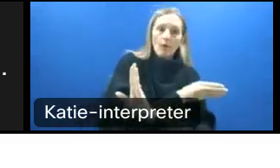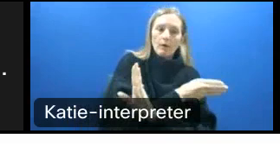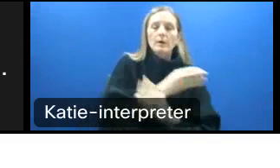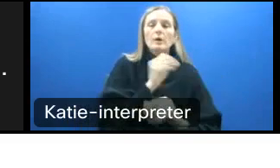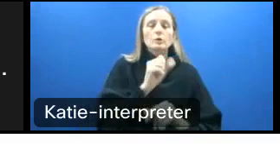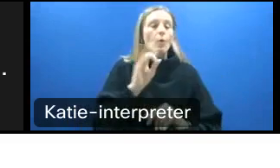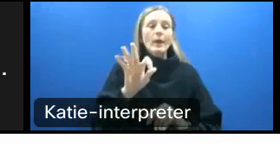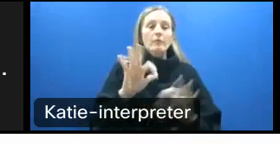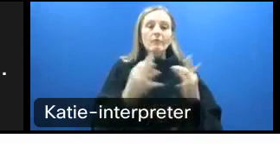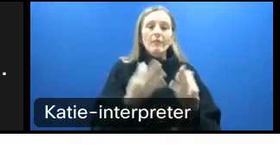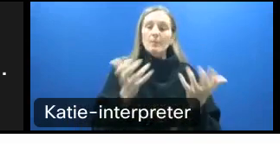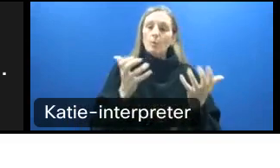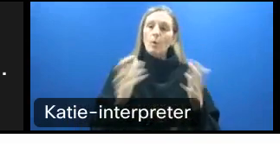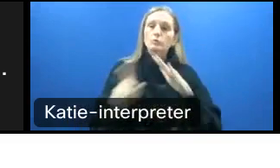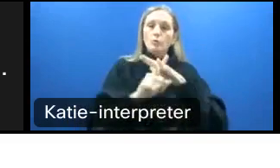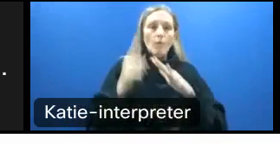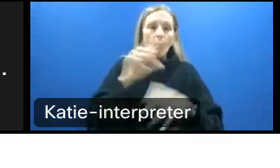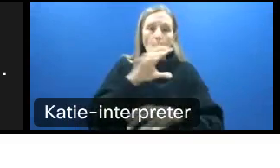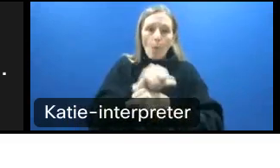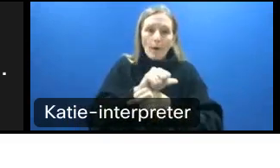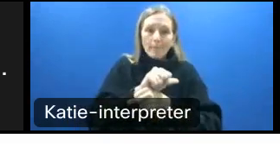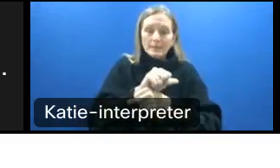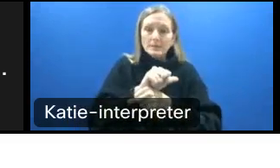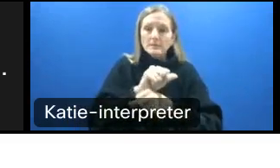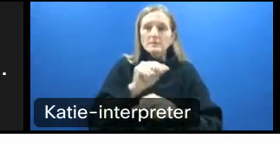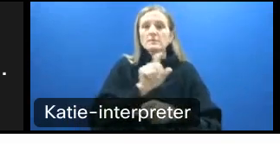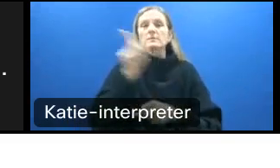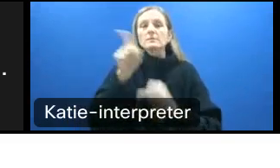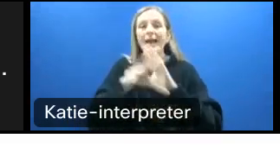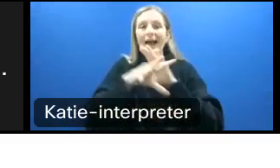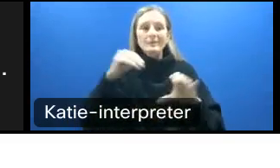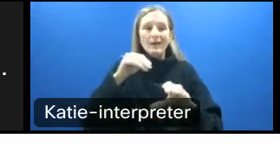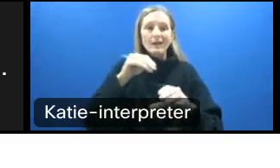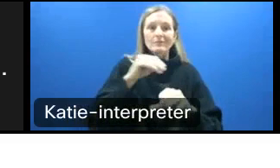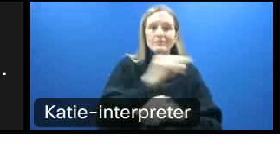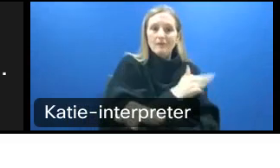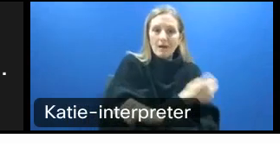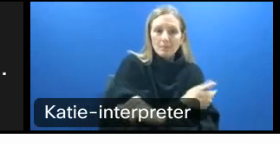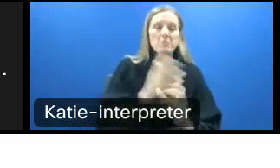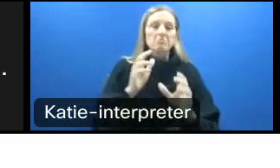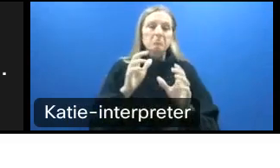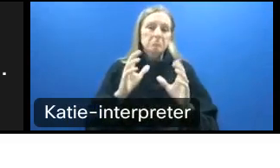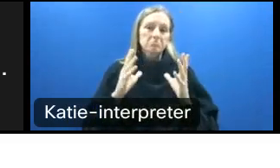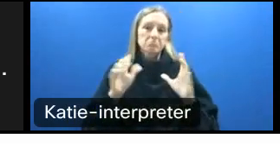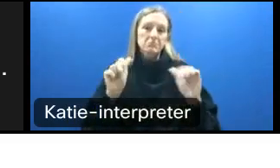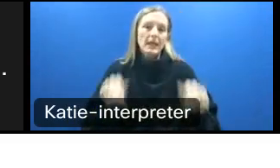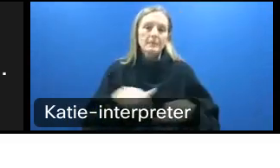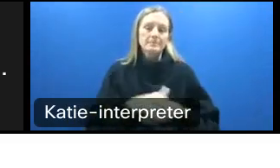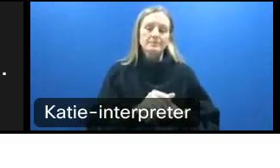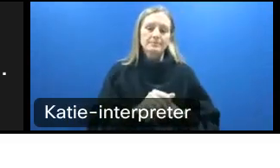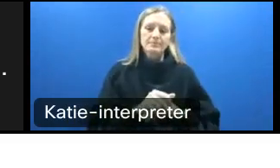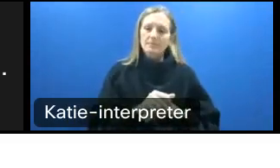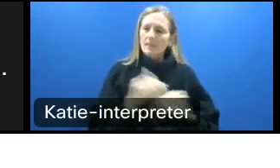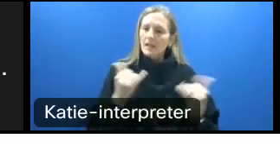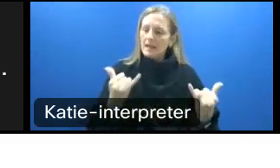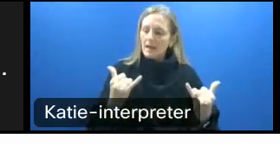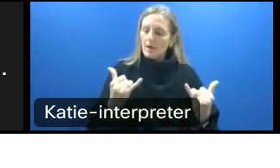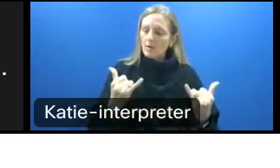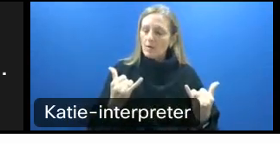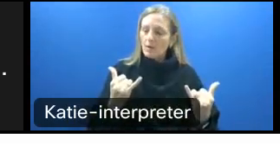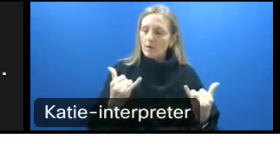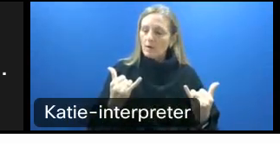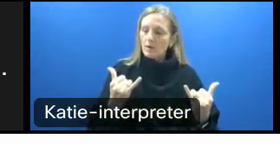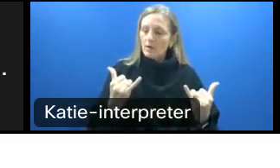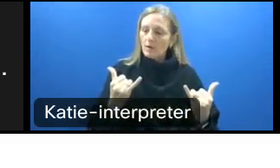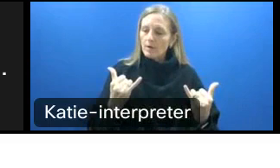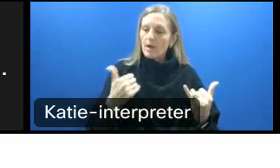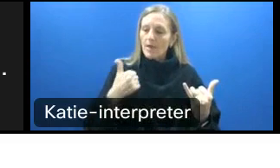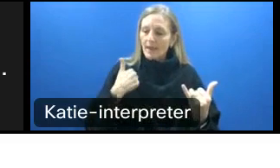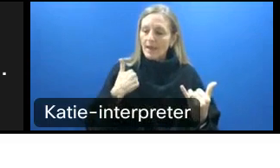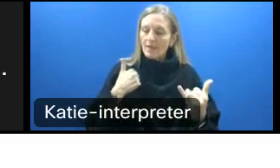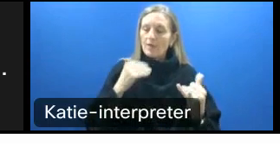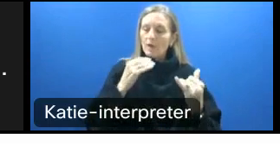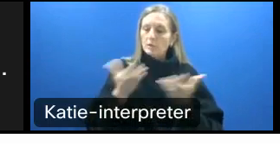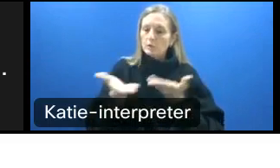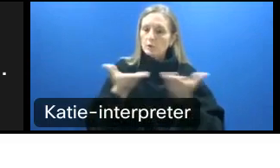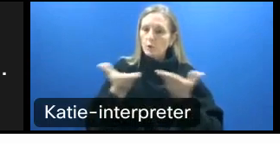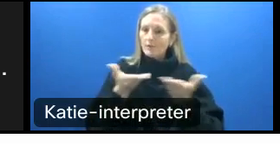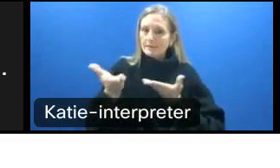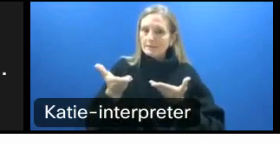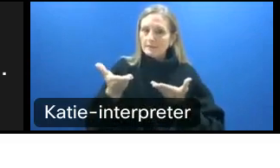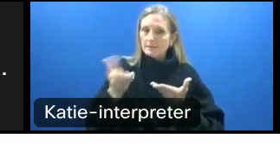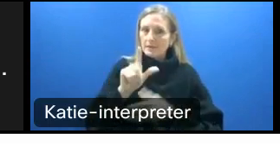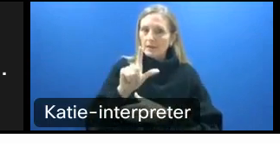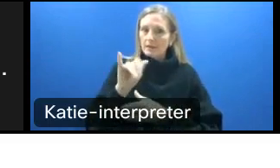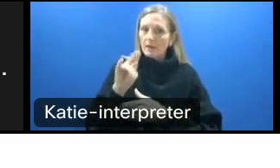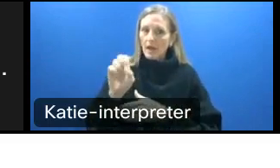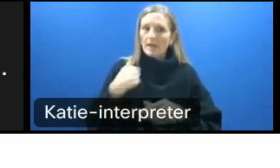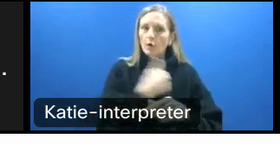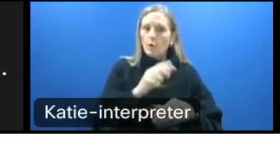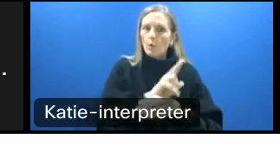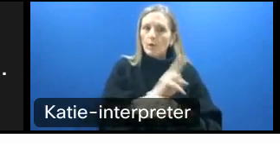They could make arrangements, so to address the communication piece are both that you care, uh, service line, uh, uses click care as the medical record. Uh.